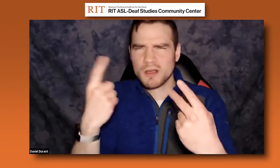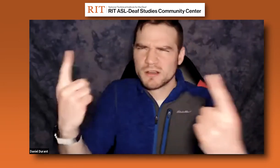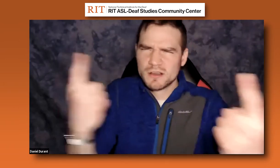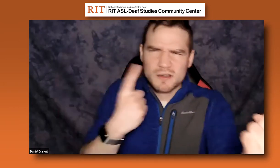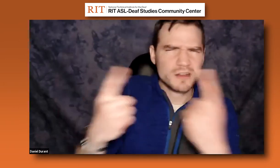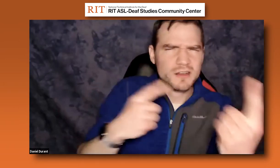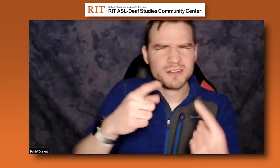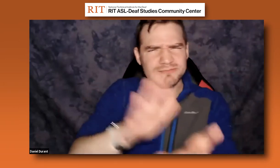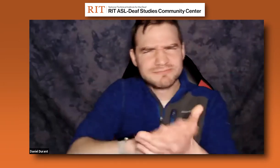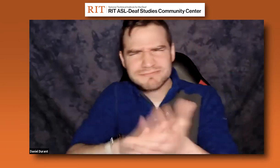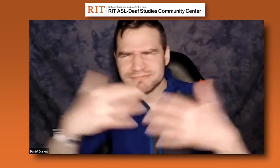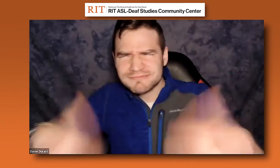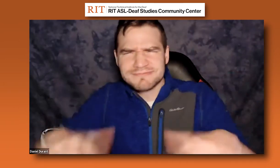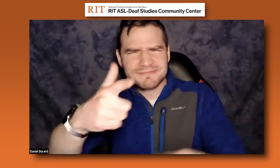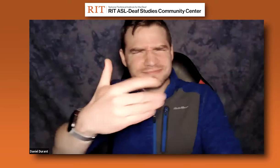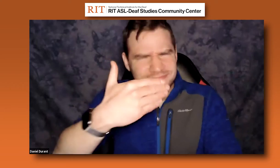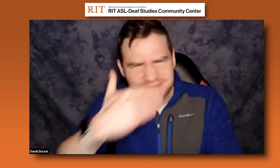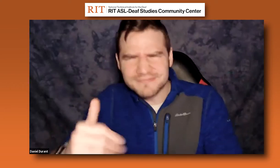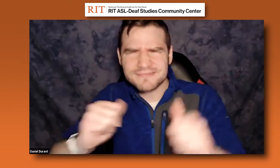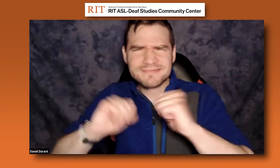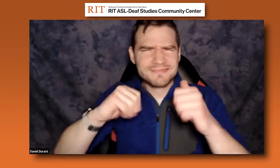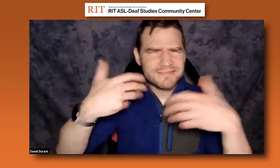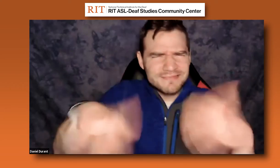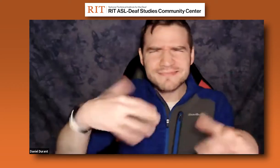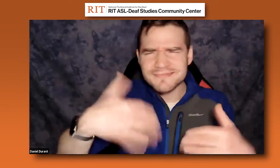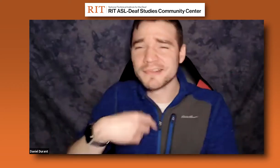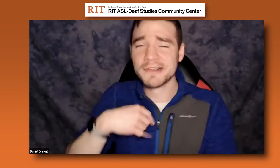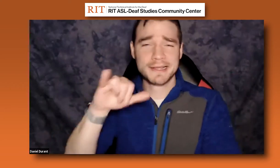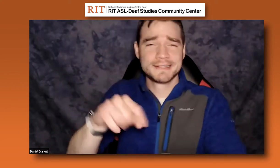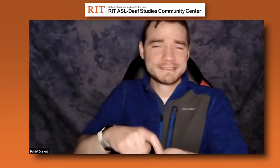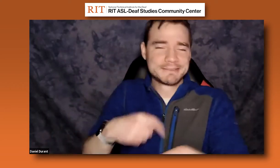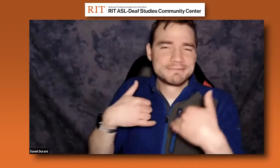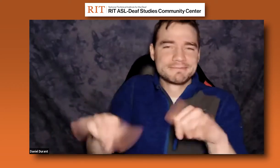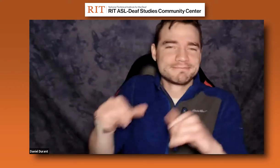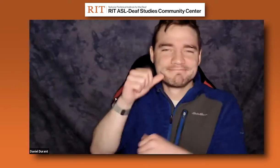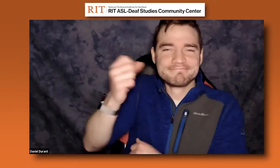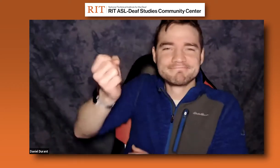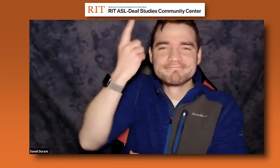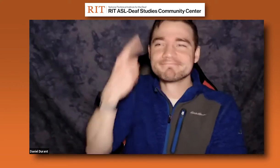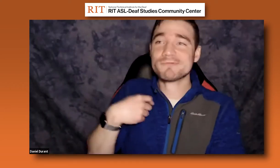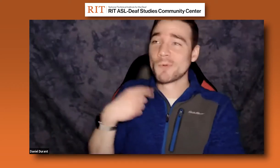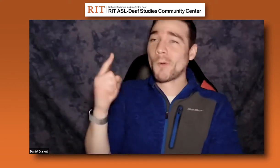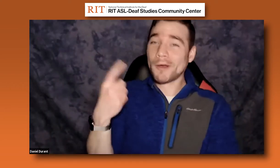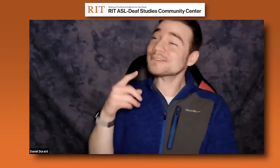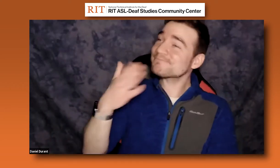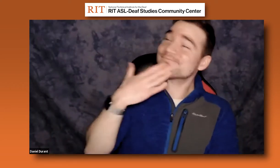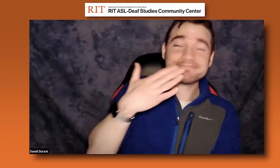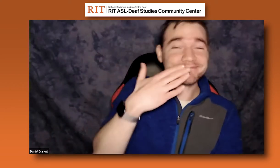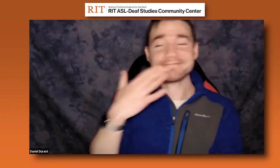came up to me, and everybody was really congratulating me, saying what a good job I did, but, you know, I'd say thanks.